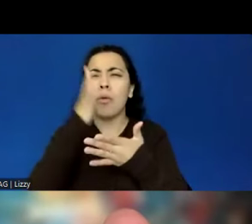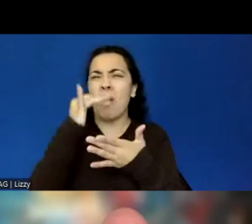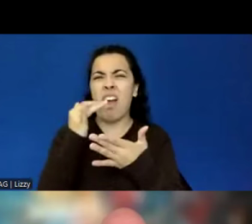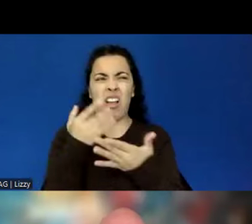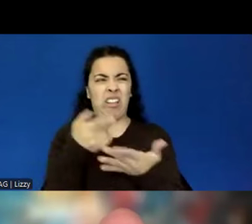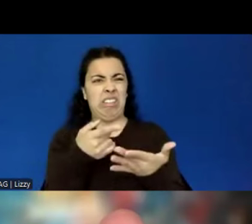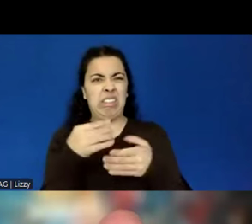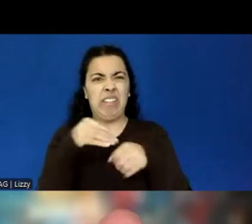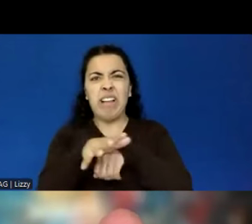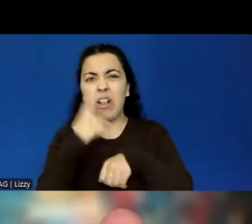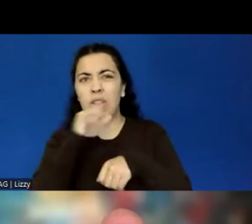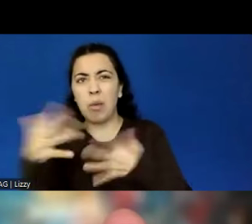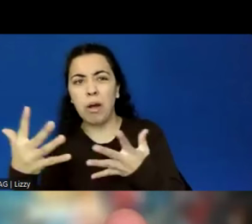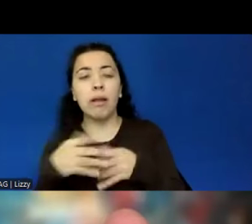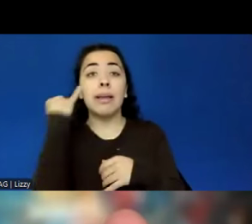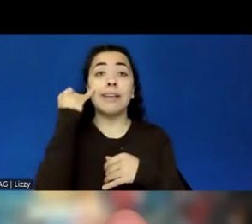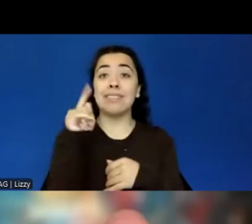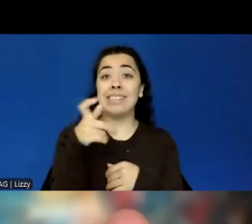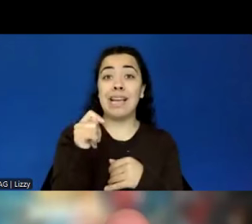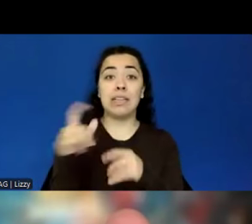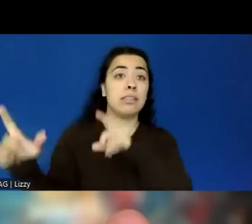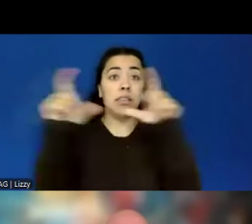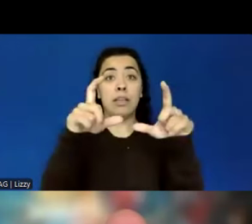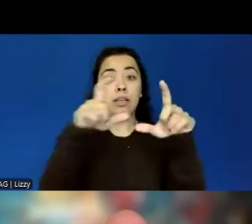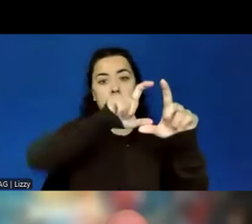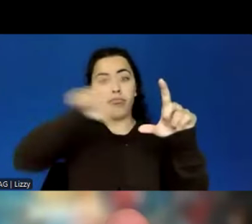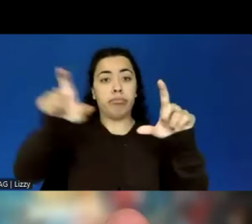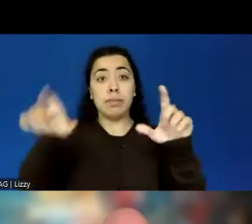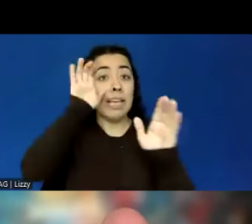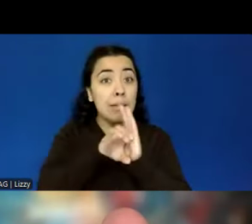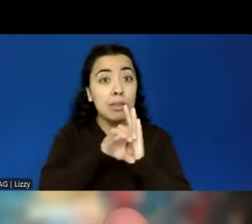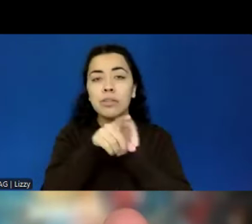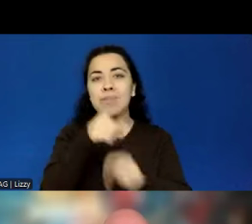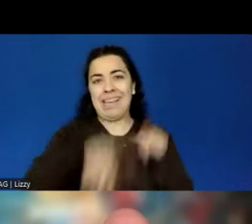use images of text, and if you are using images of text, the things you have to do around that